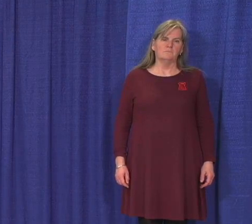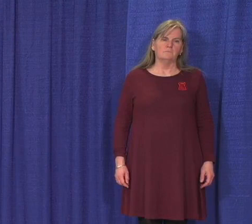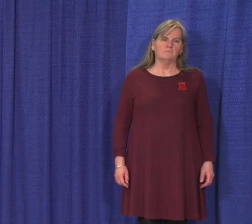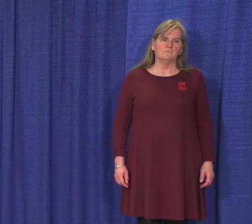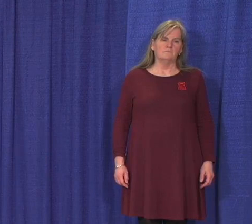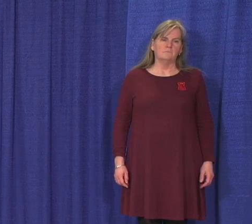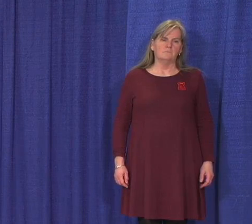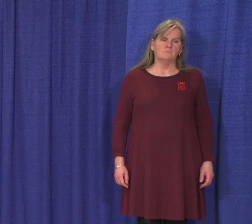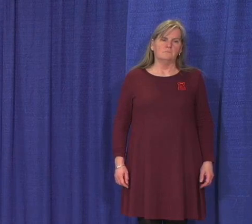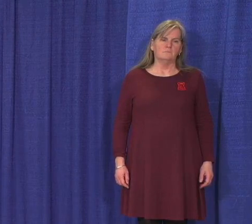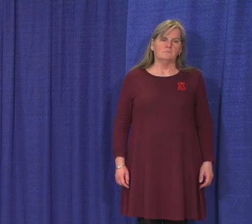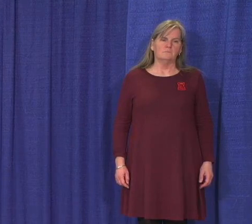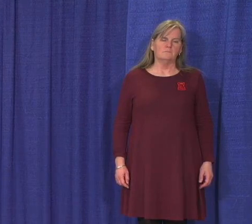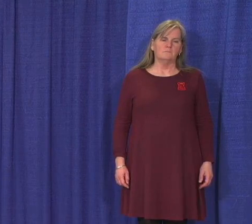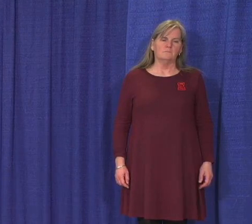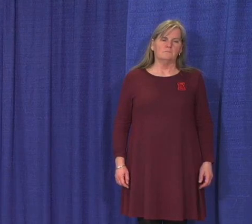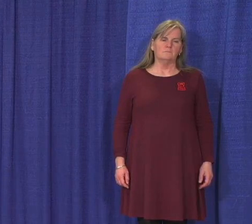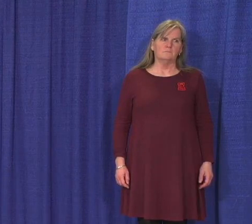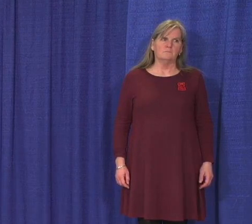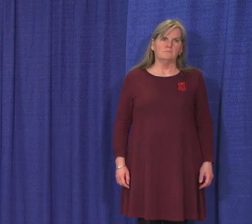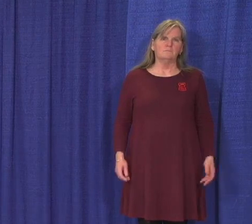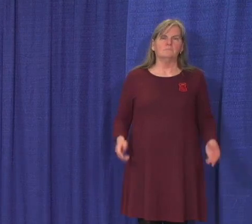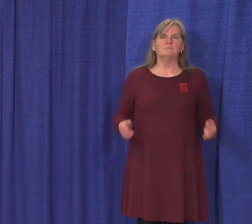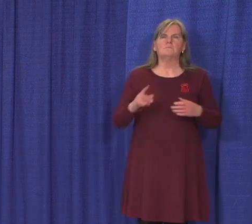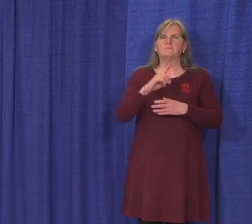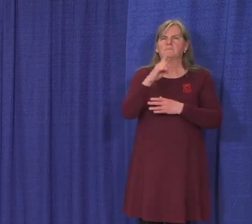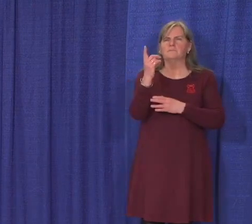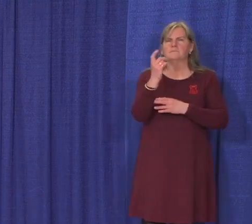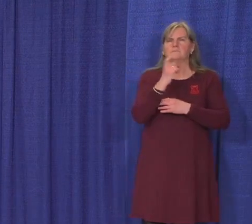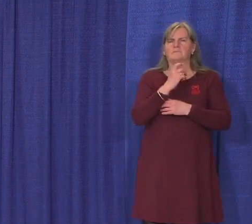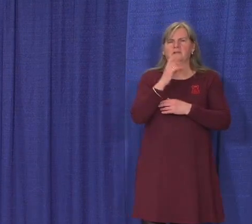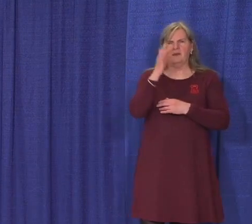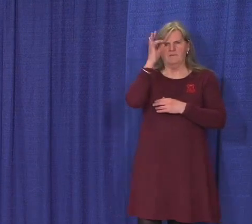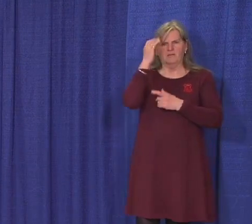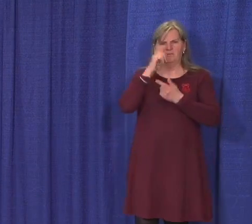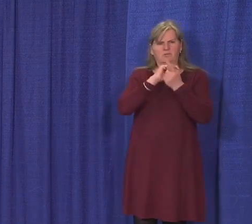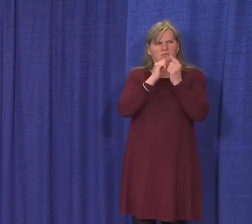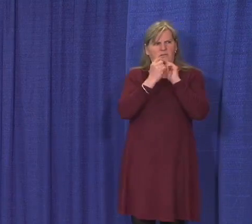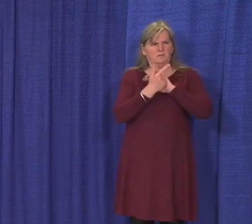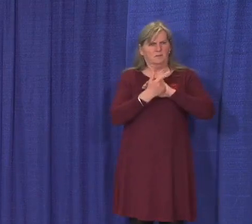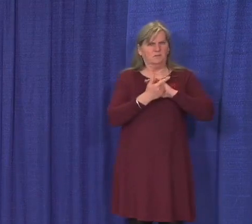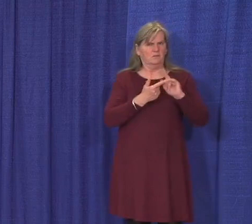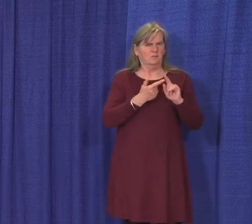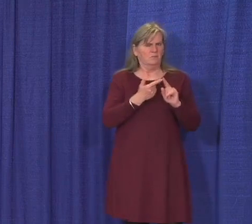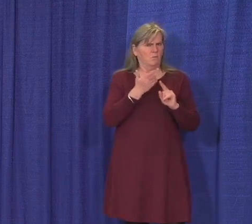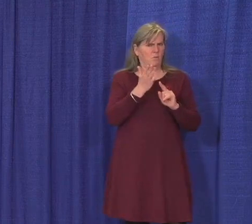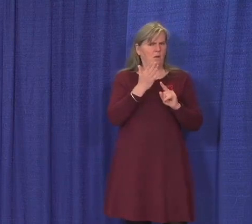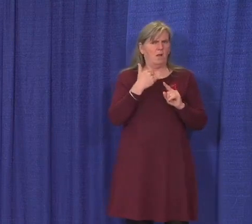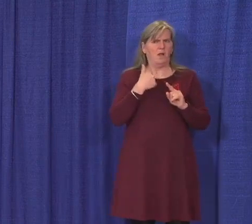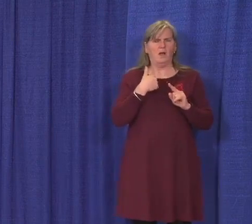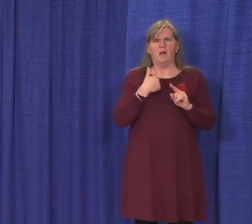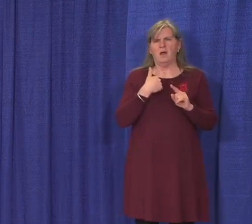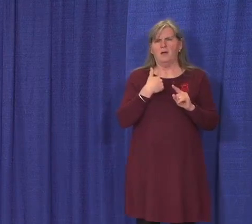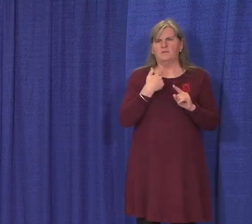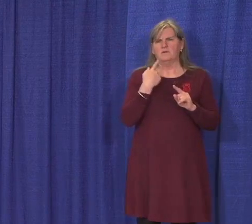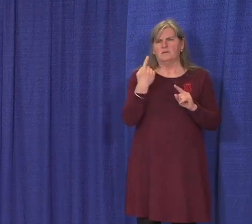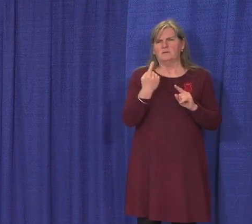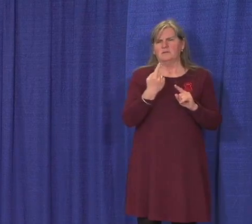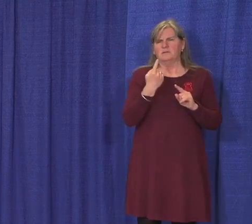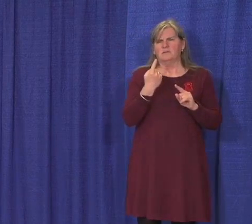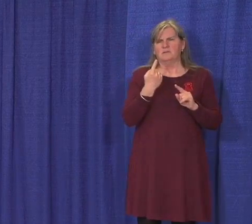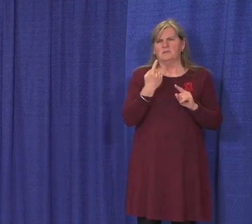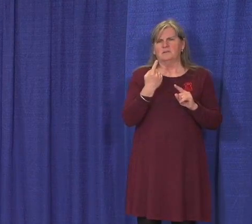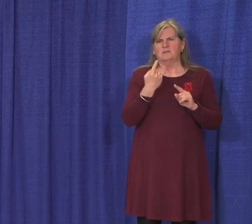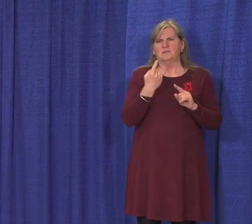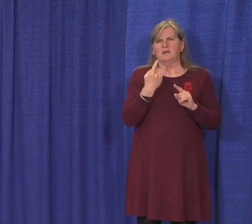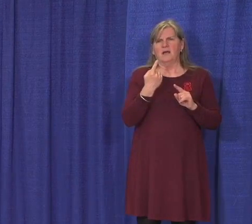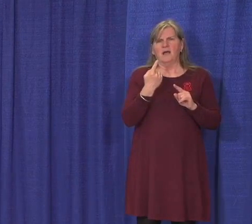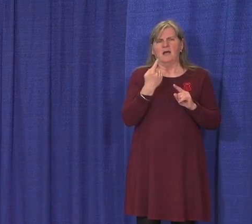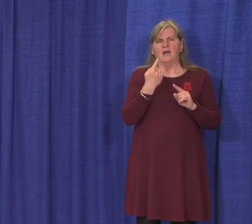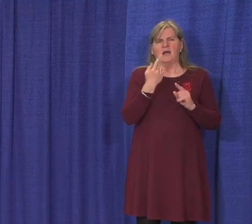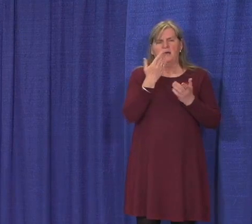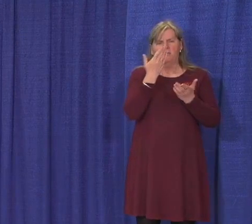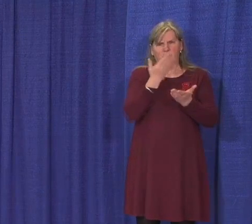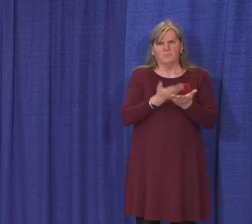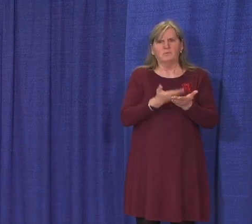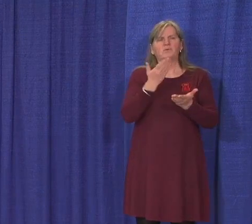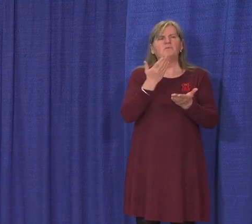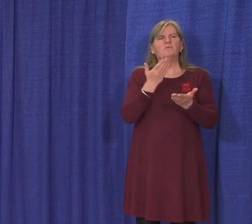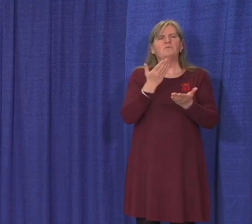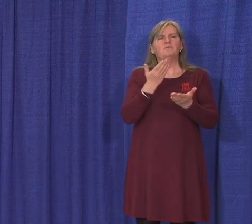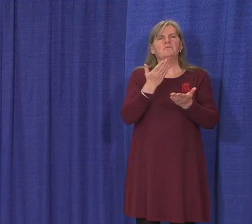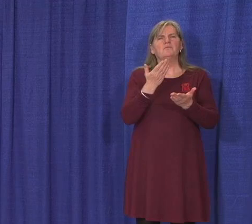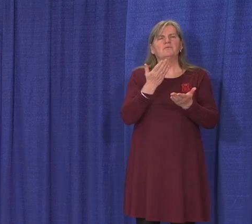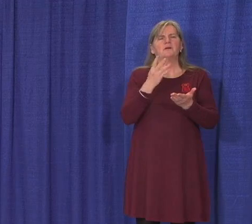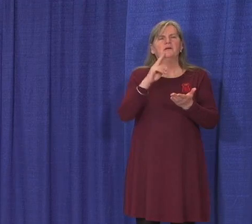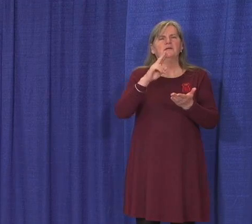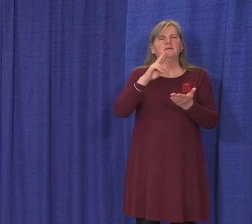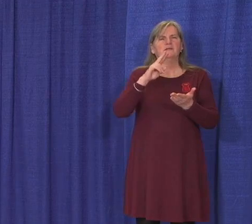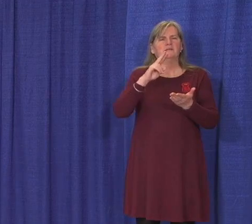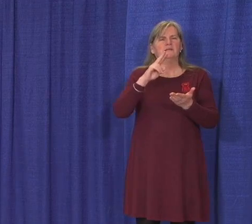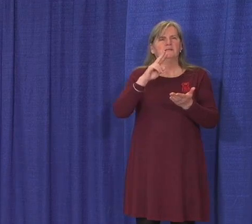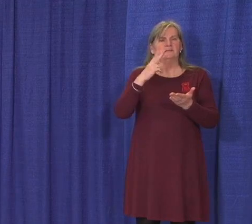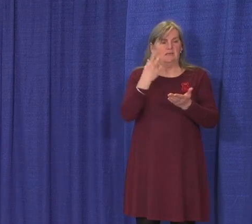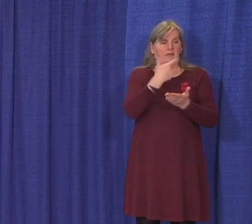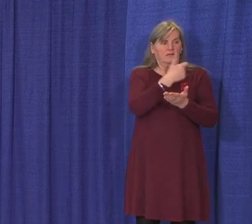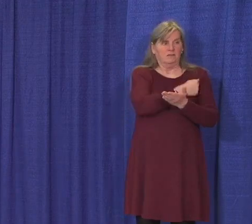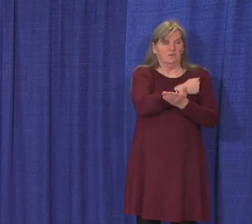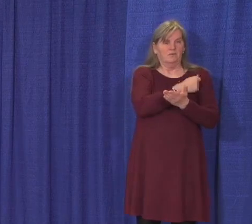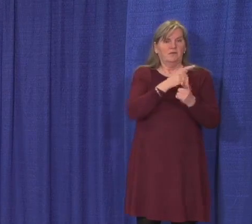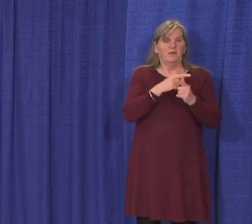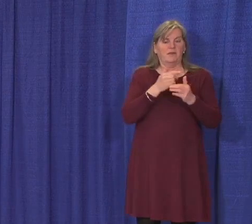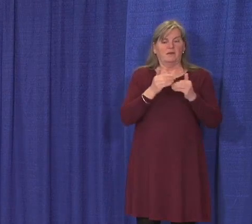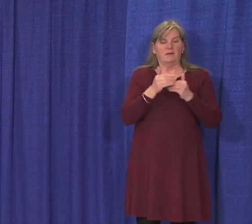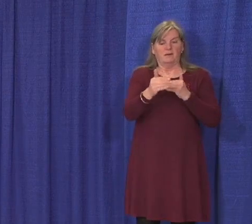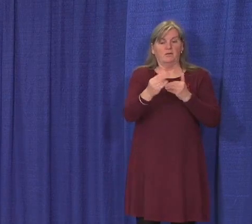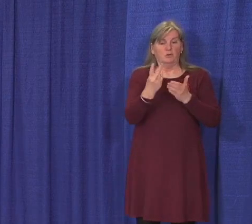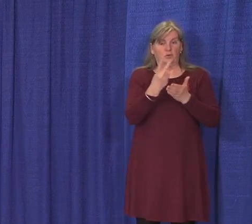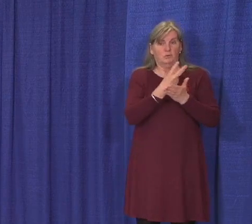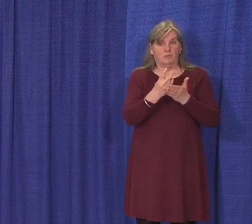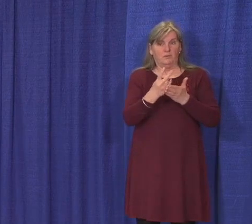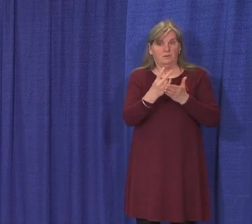[ Speaking French ]